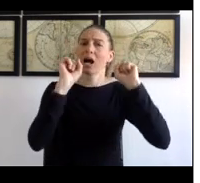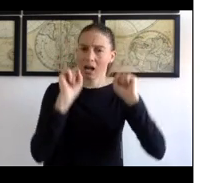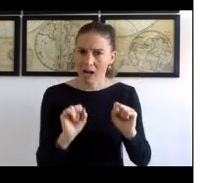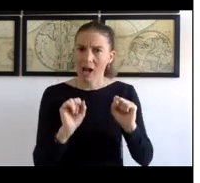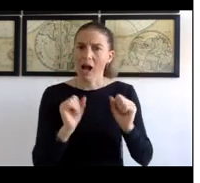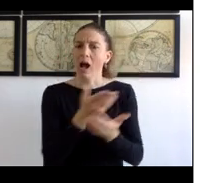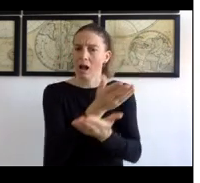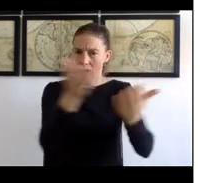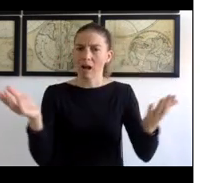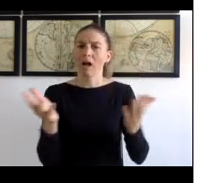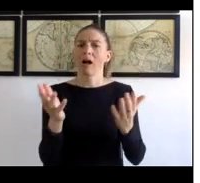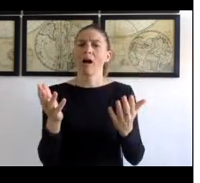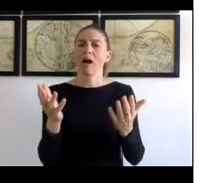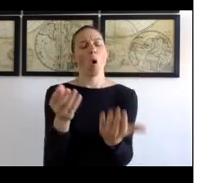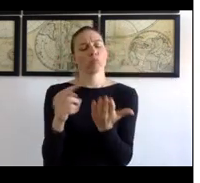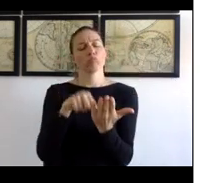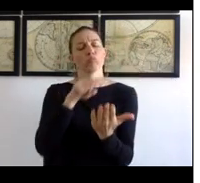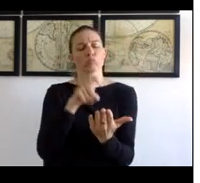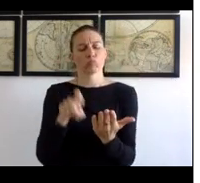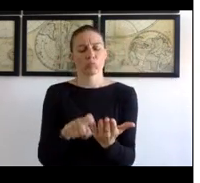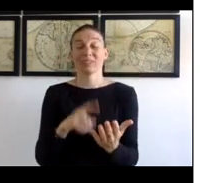The second challenge is the sample size.